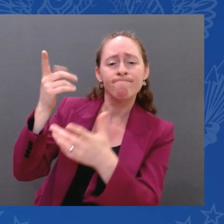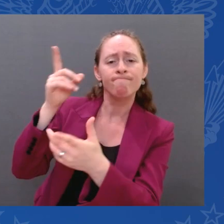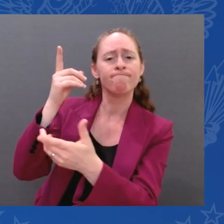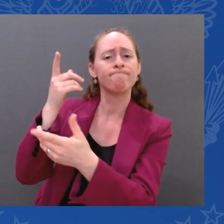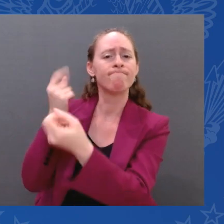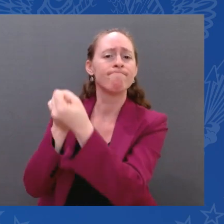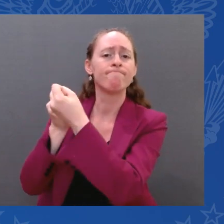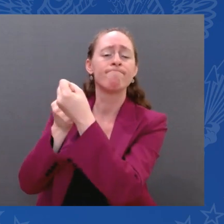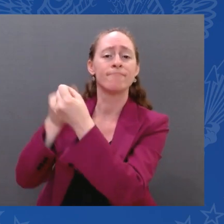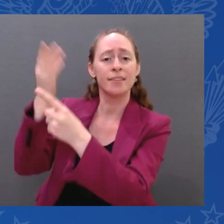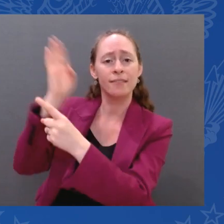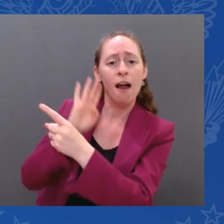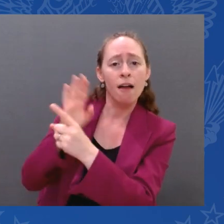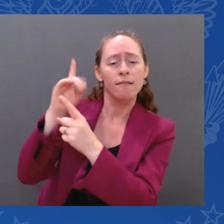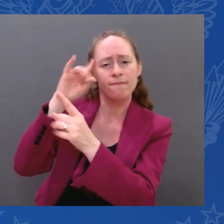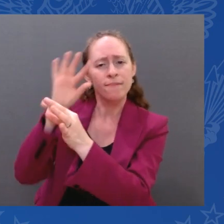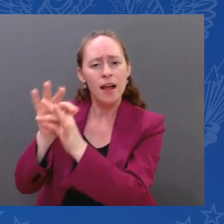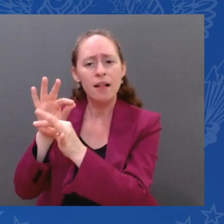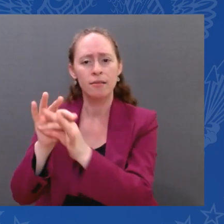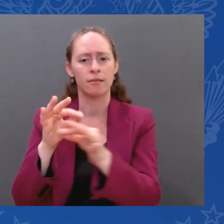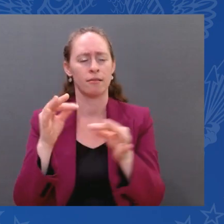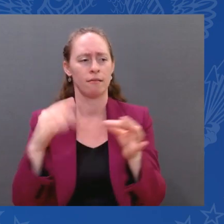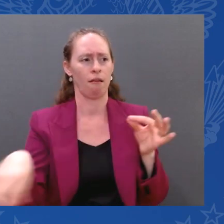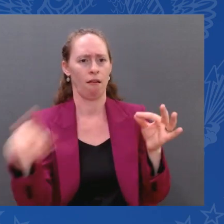grace and pride in those three letters USA.